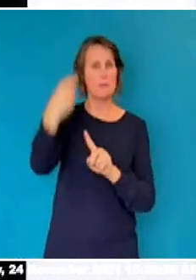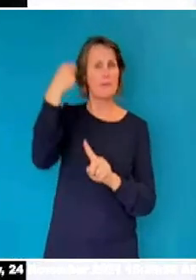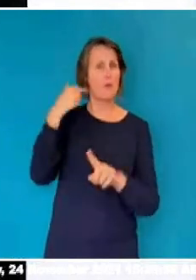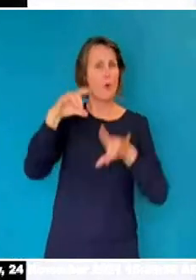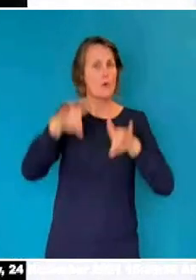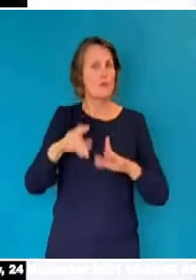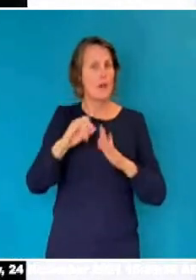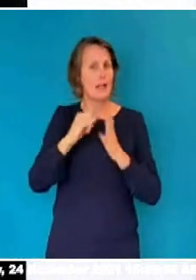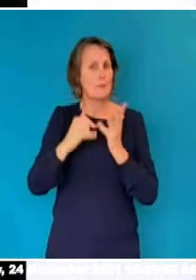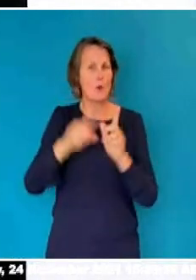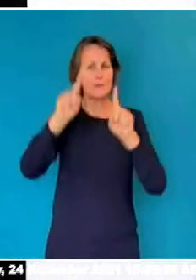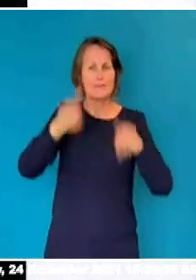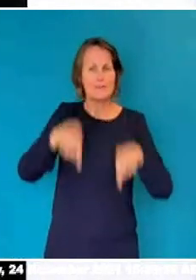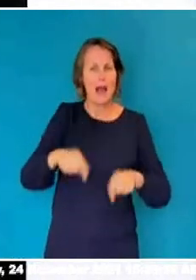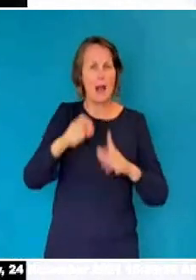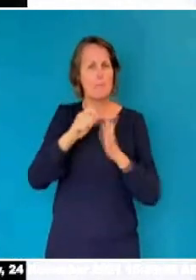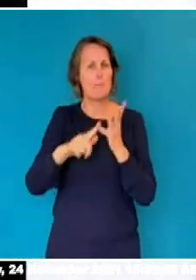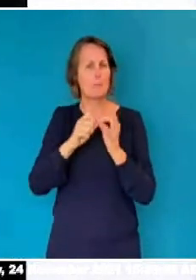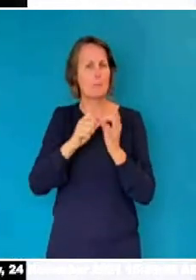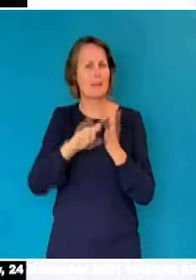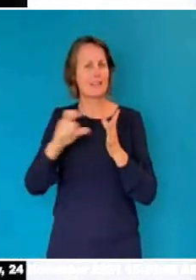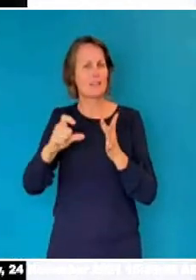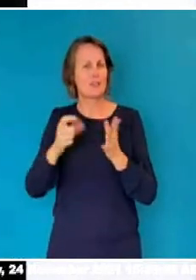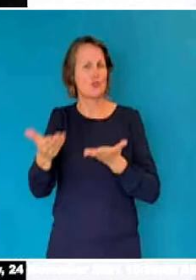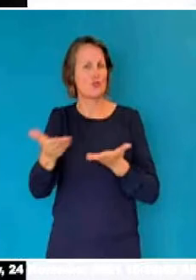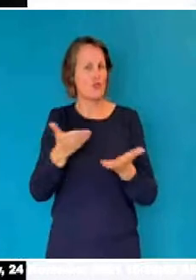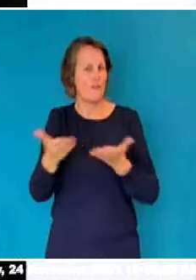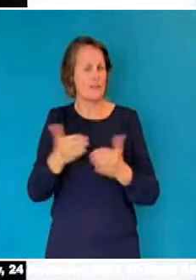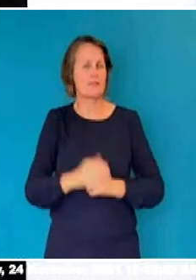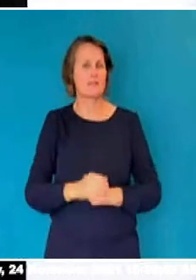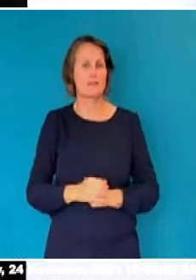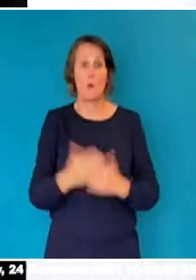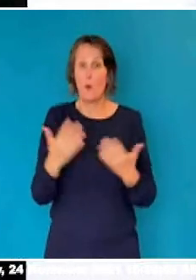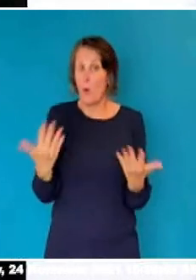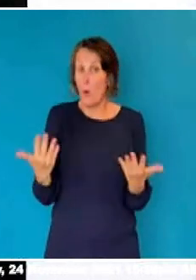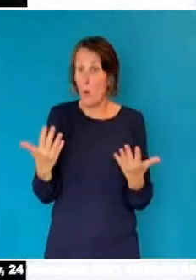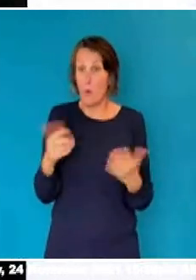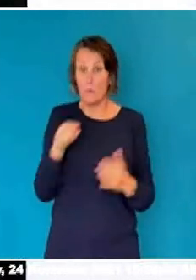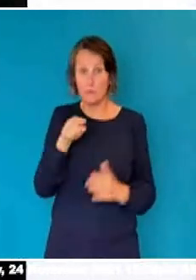because of something that you've done, some process or policy you've adopted since